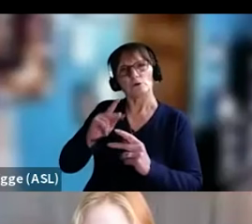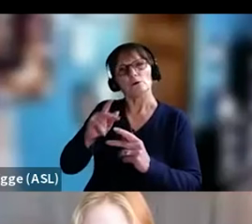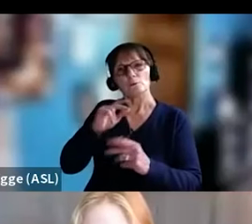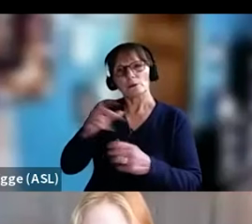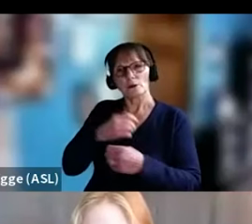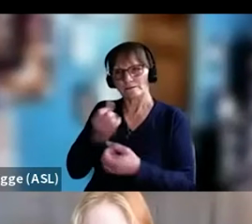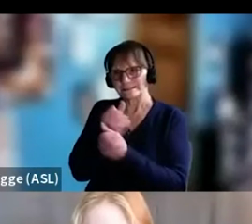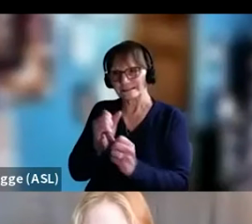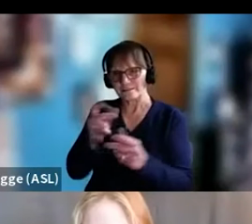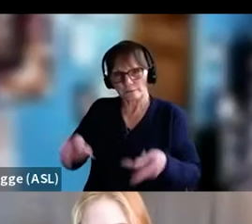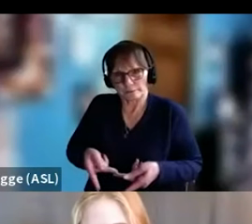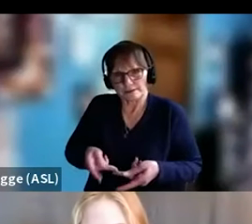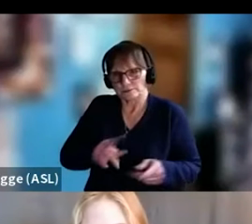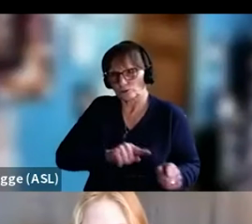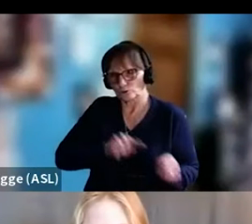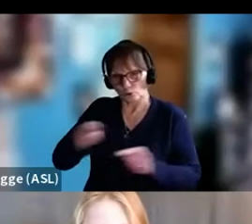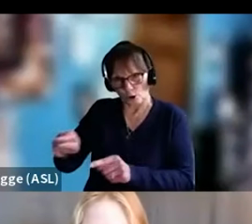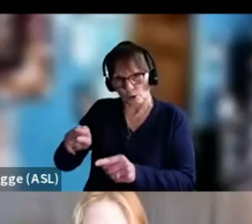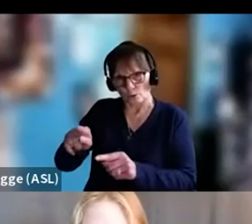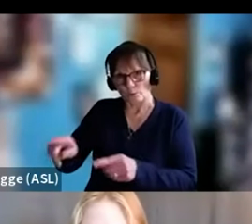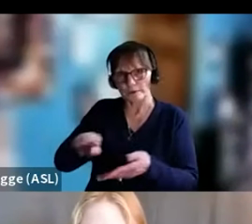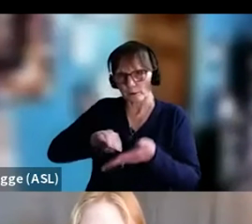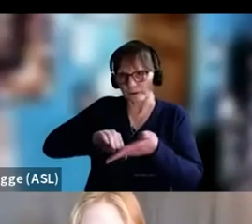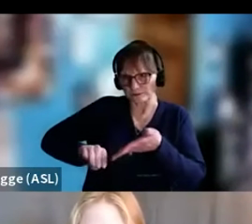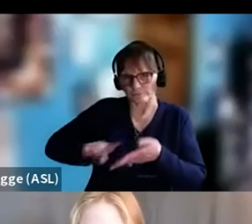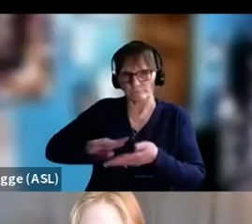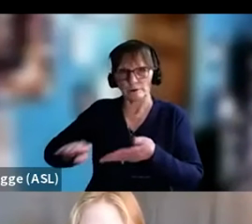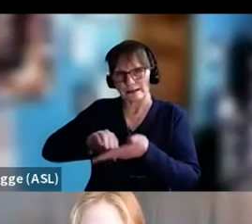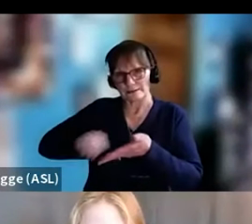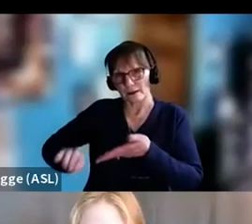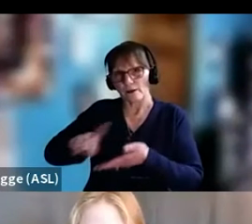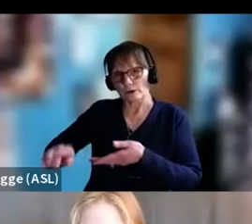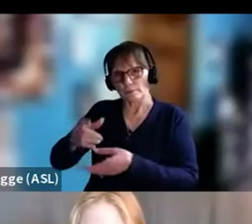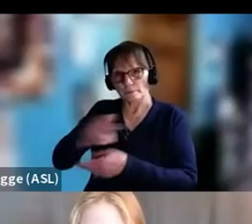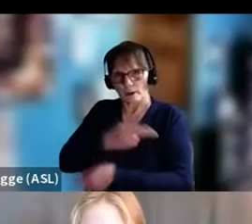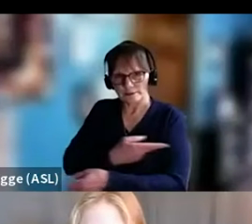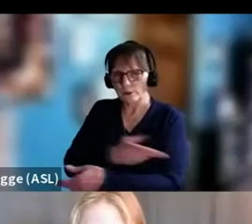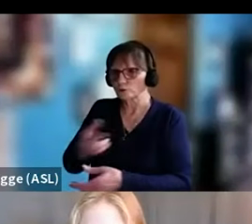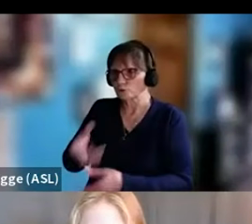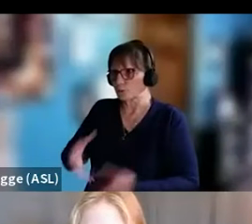where they can spend time to recover from whatever health conditions